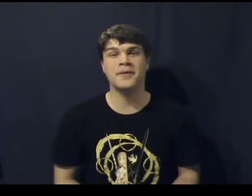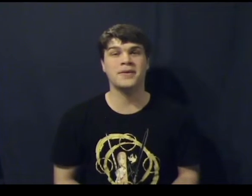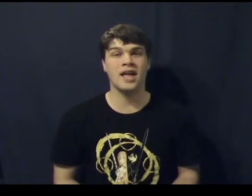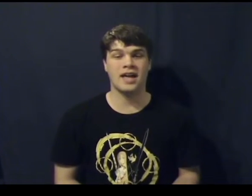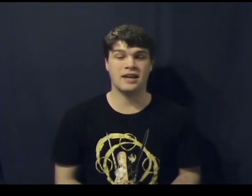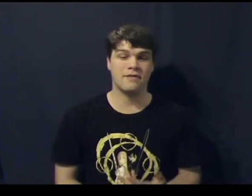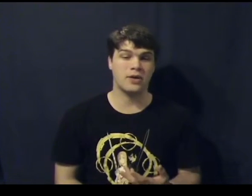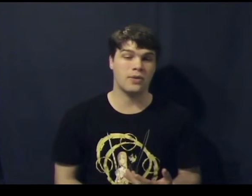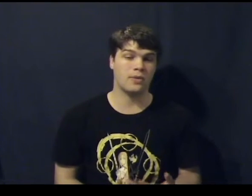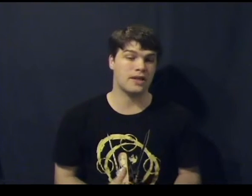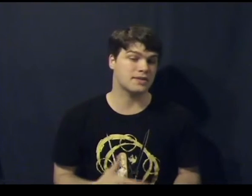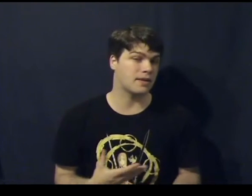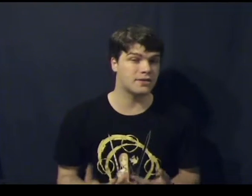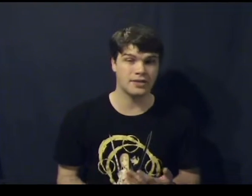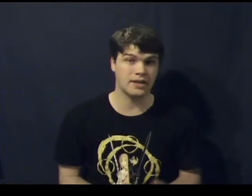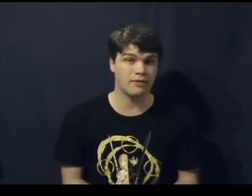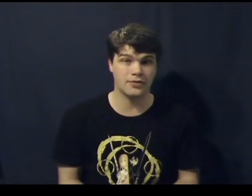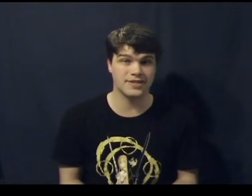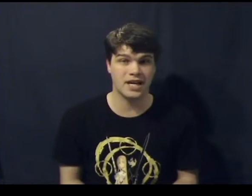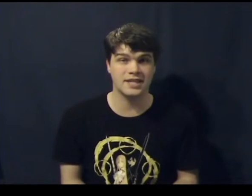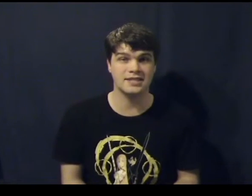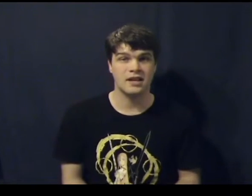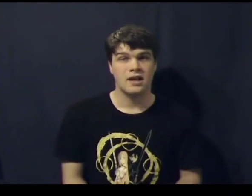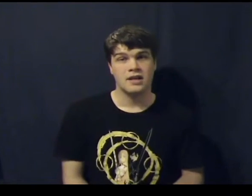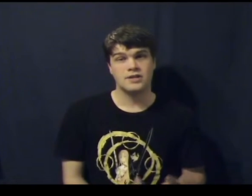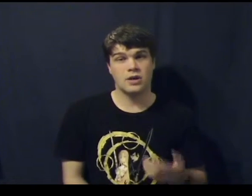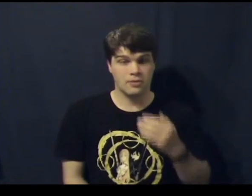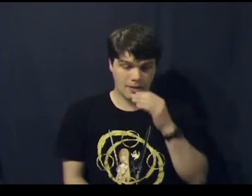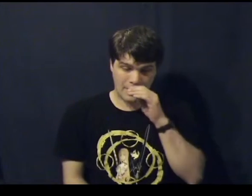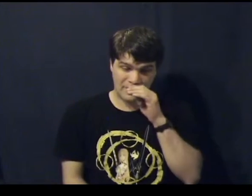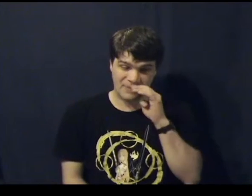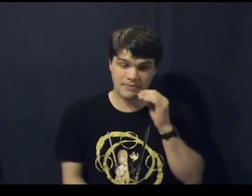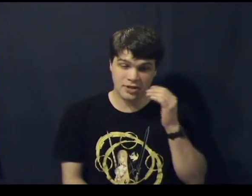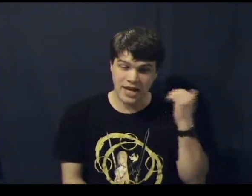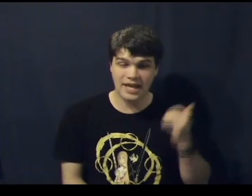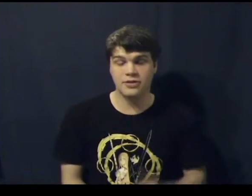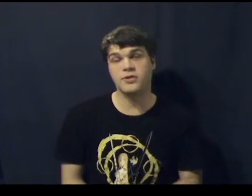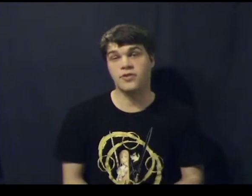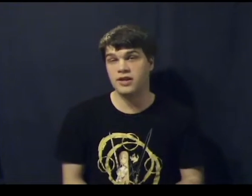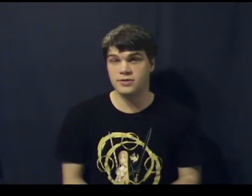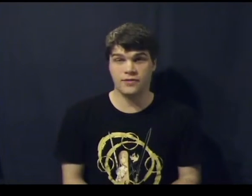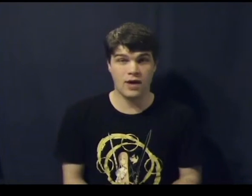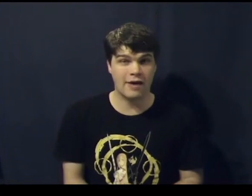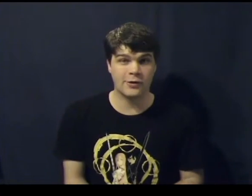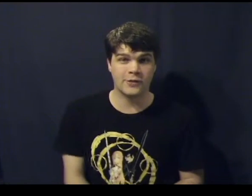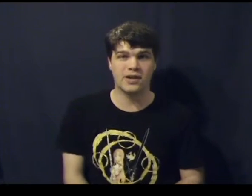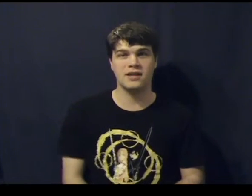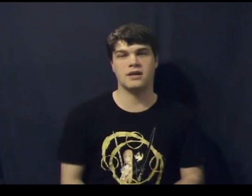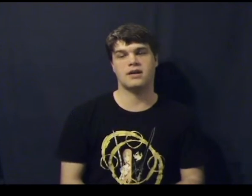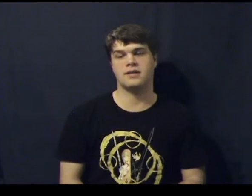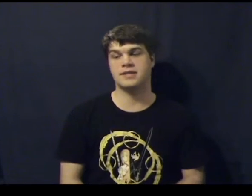and if you... and some other little helpful signs... so check out those video if you haven't already.